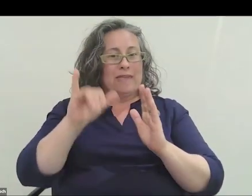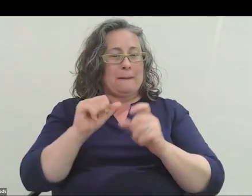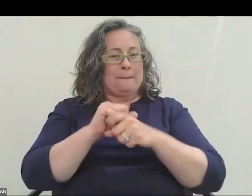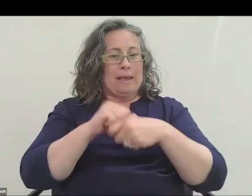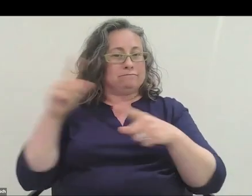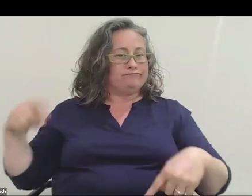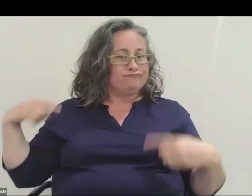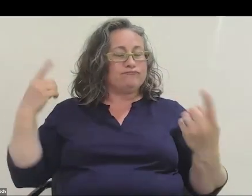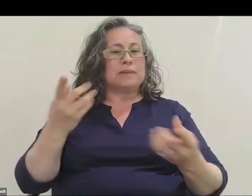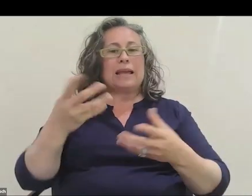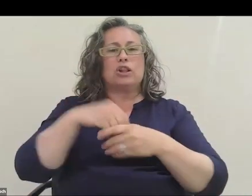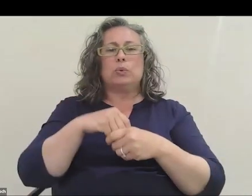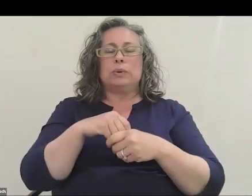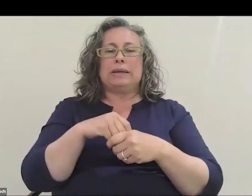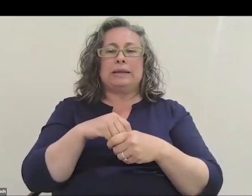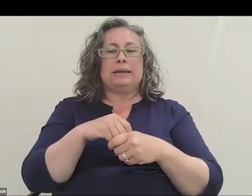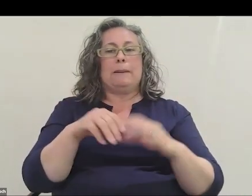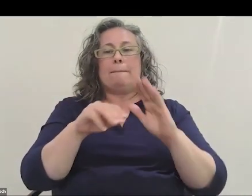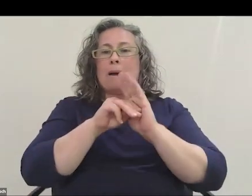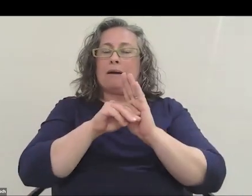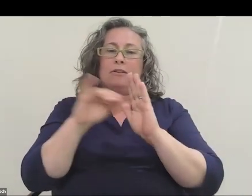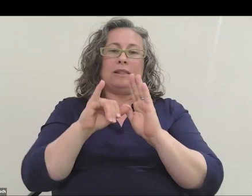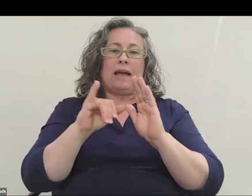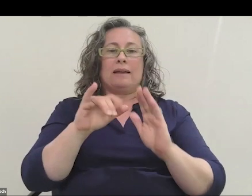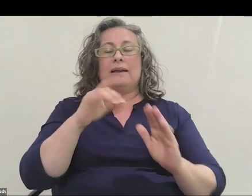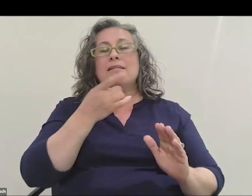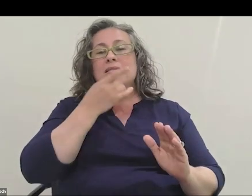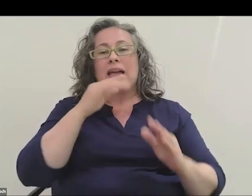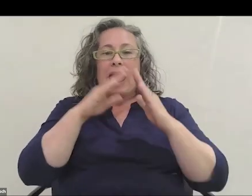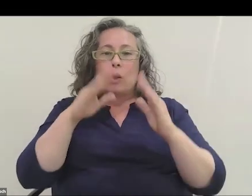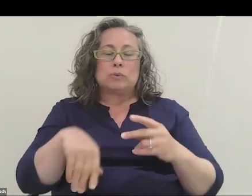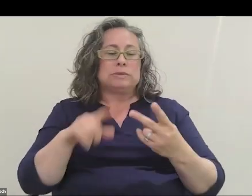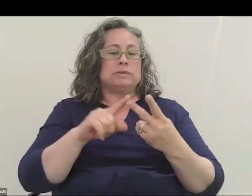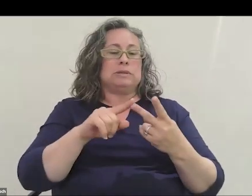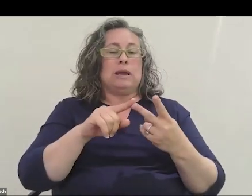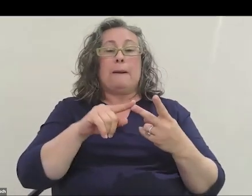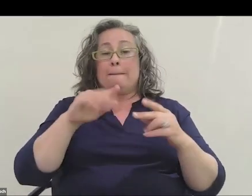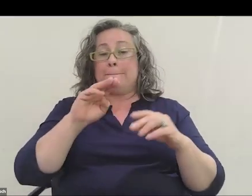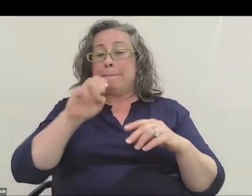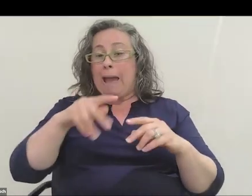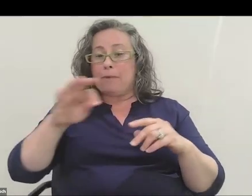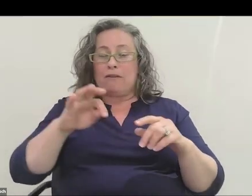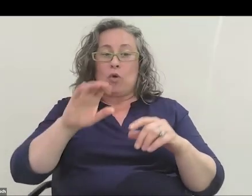including models such as a lighthouse and a map of the Ohio with topography.